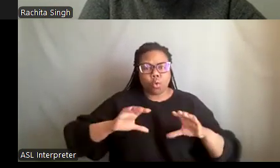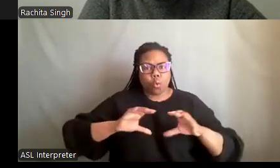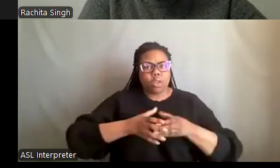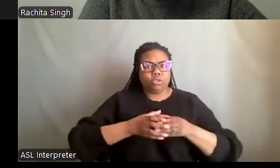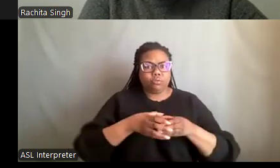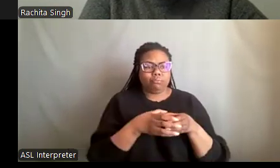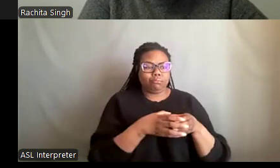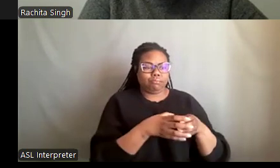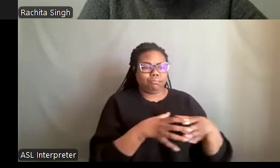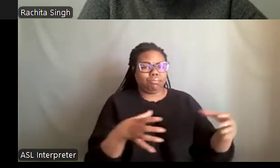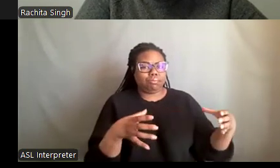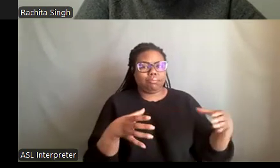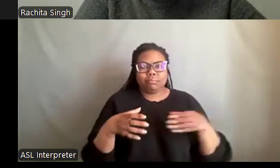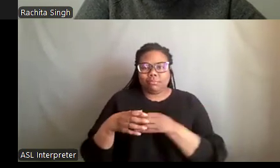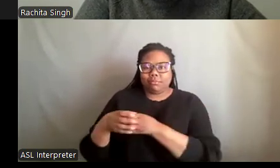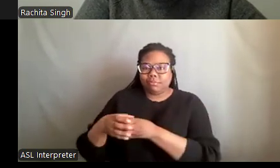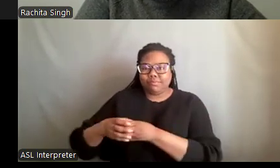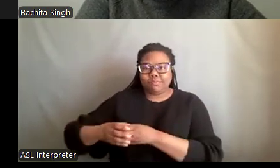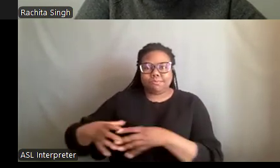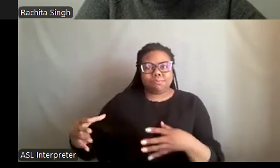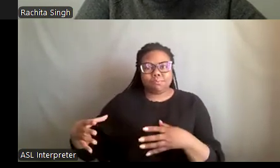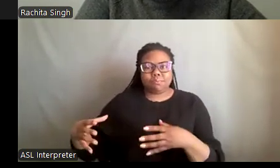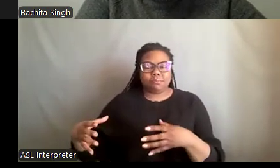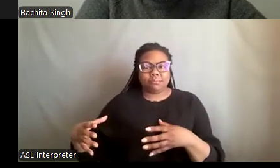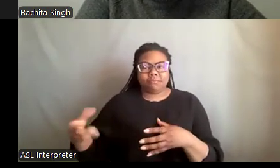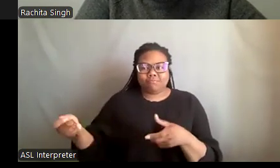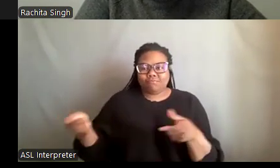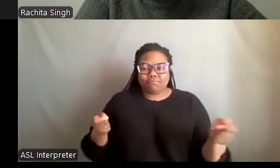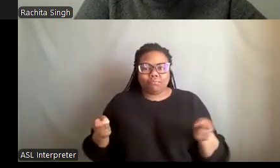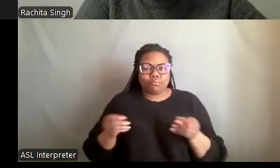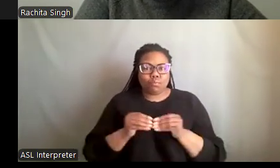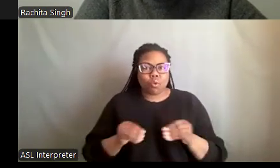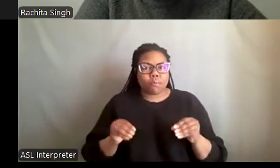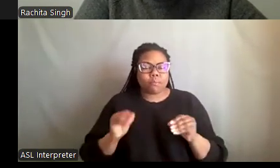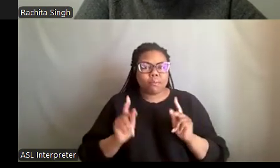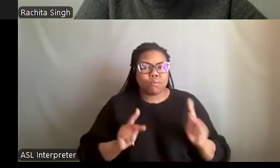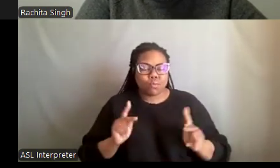make sure that we are broadening our coalitions.